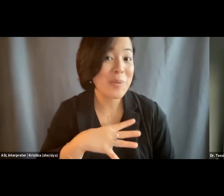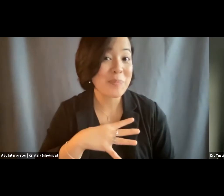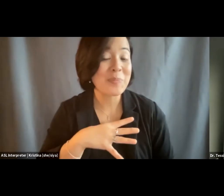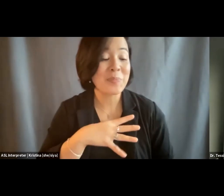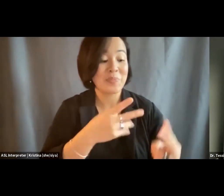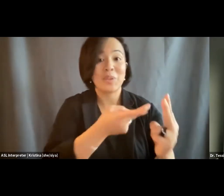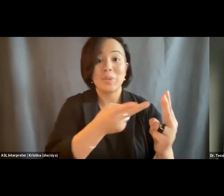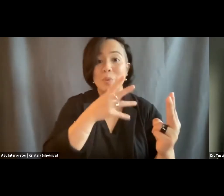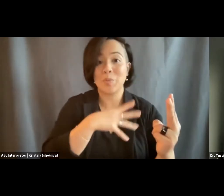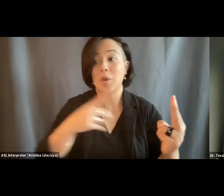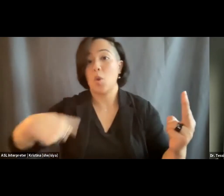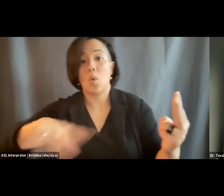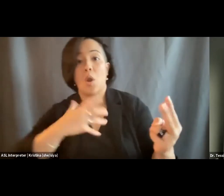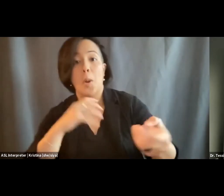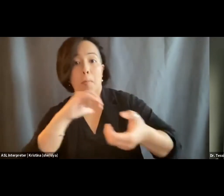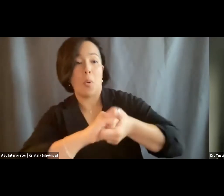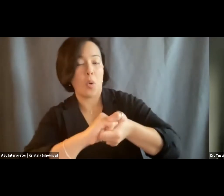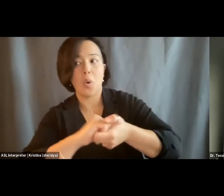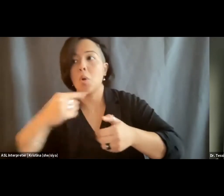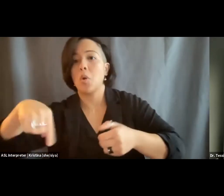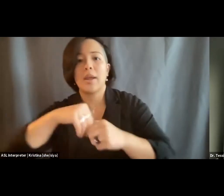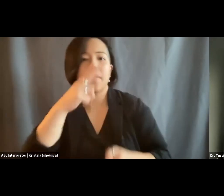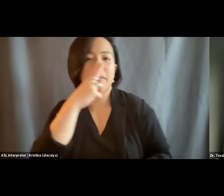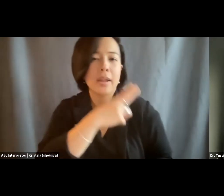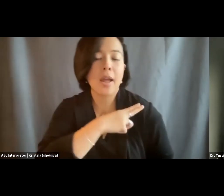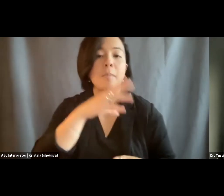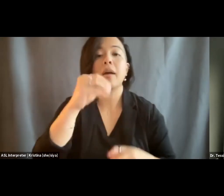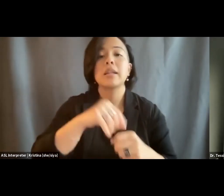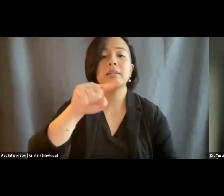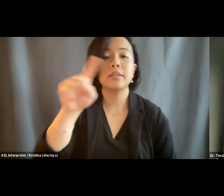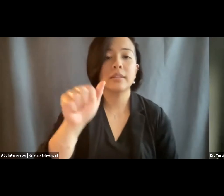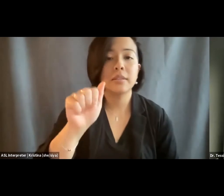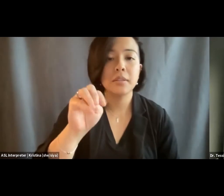we and our partners have been working in Vietnam and Zambia. It's their perspectives,